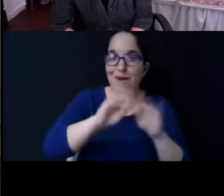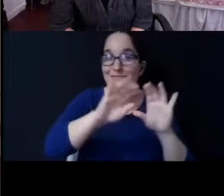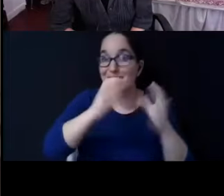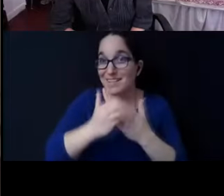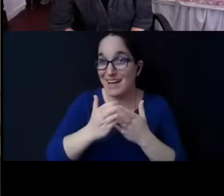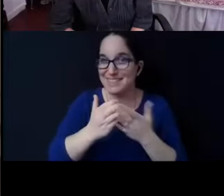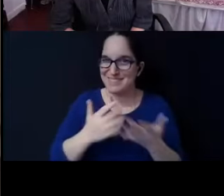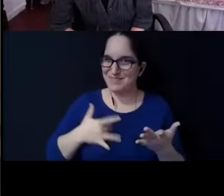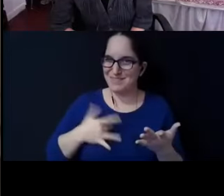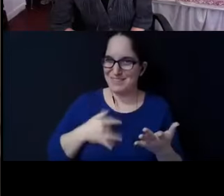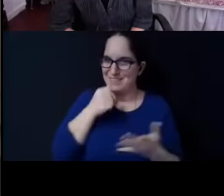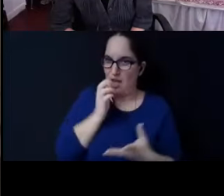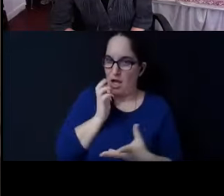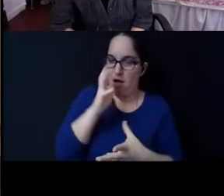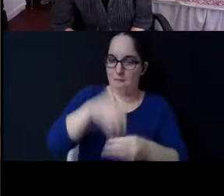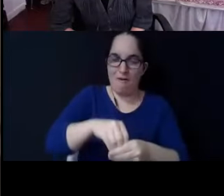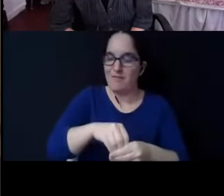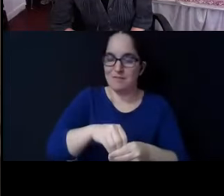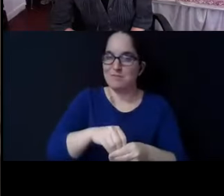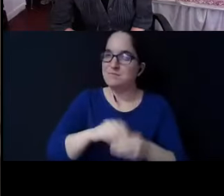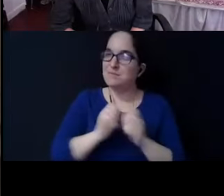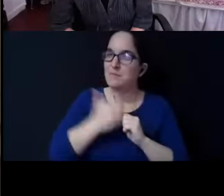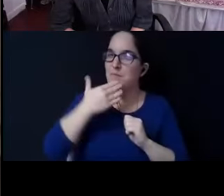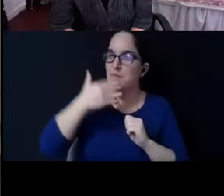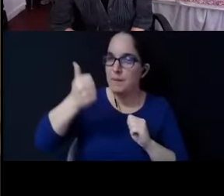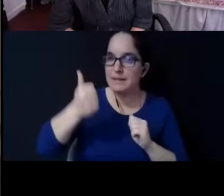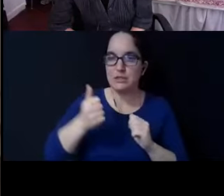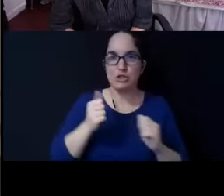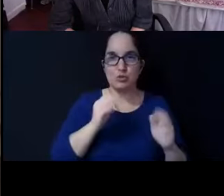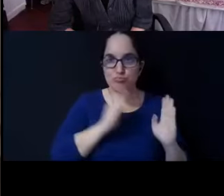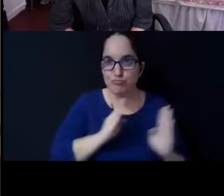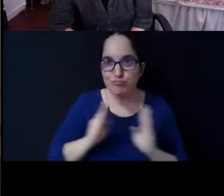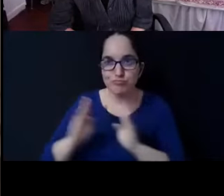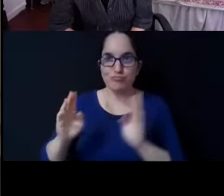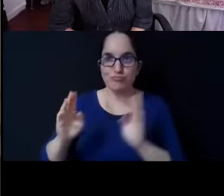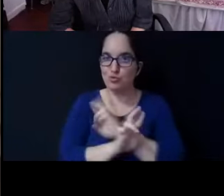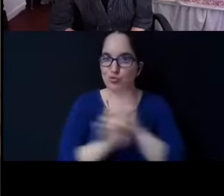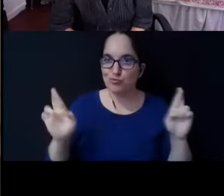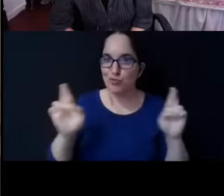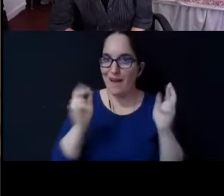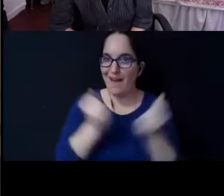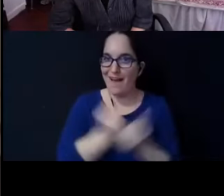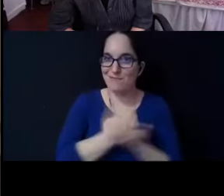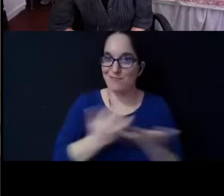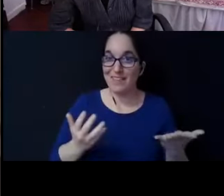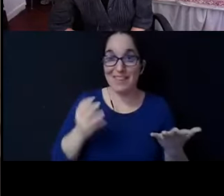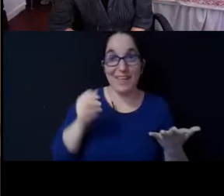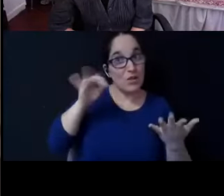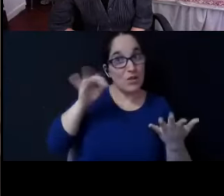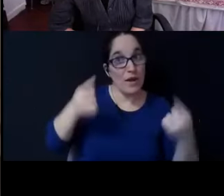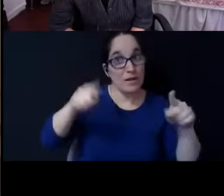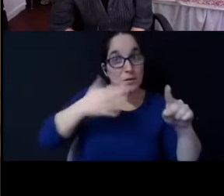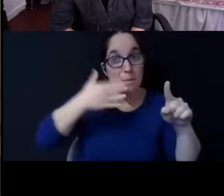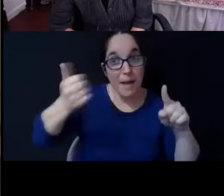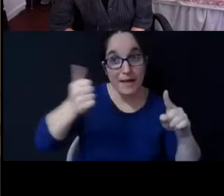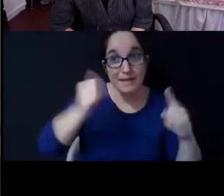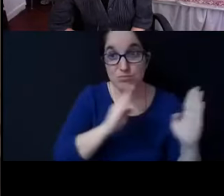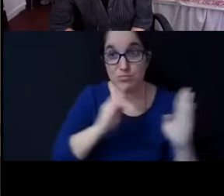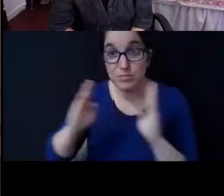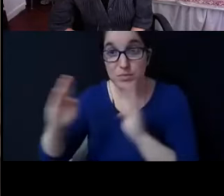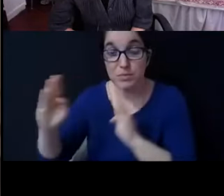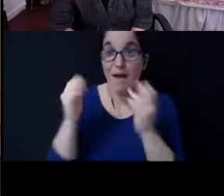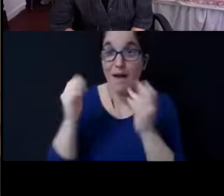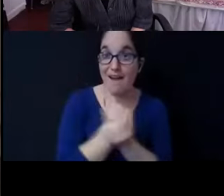really in the curation and preparing process and because only in that, you put as much energy and